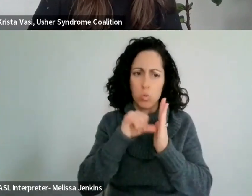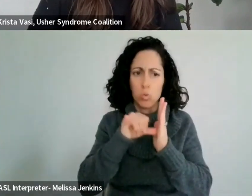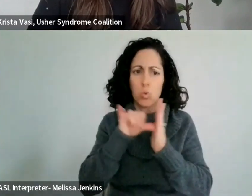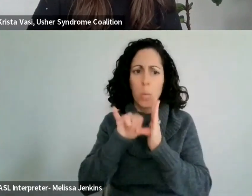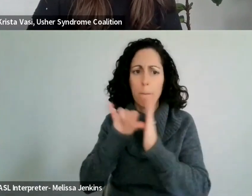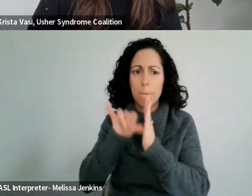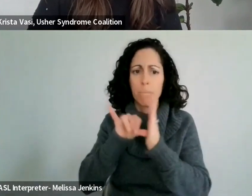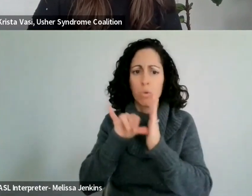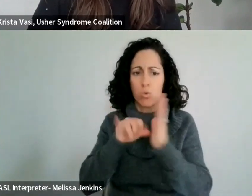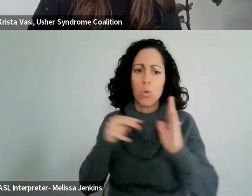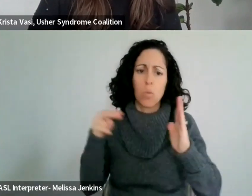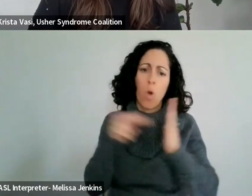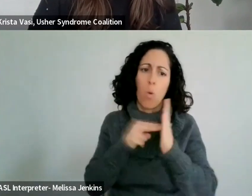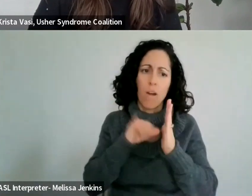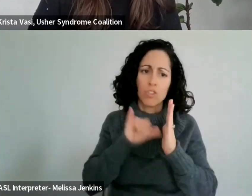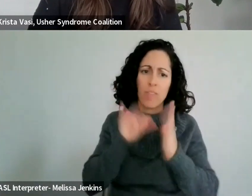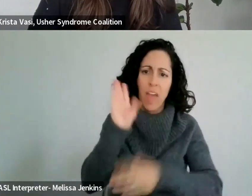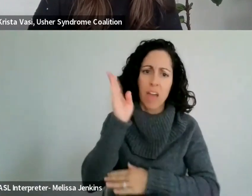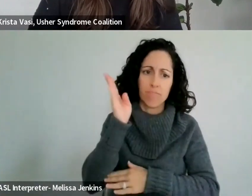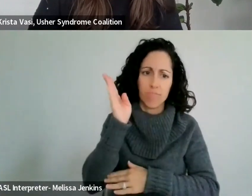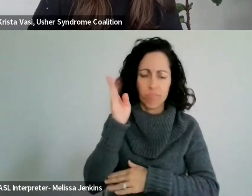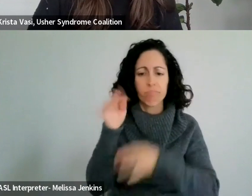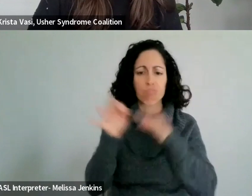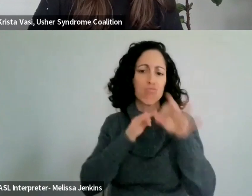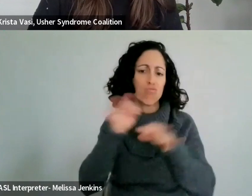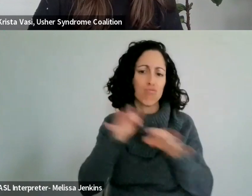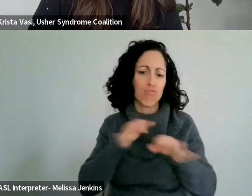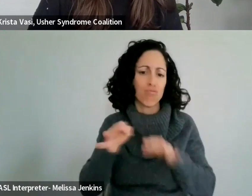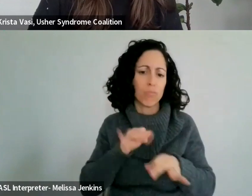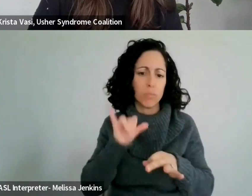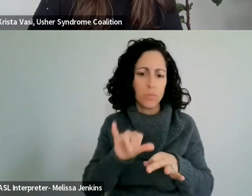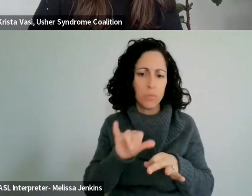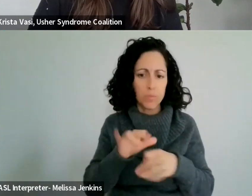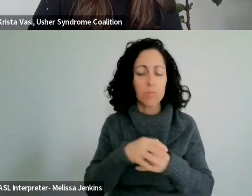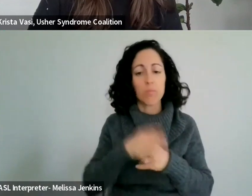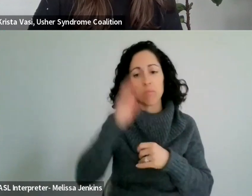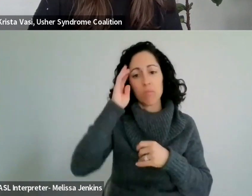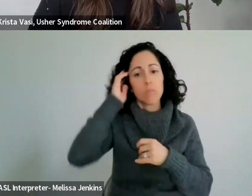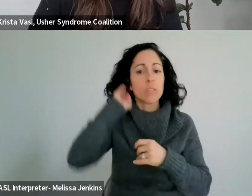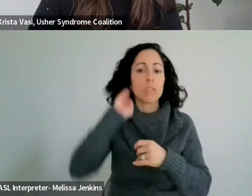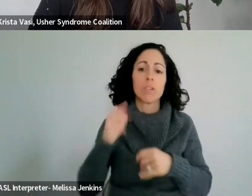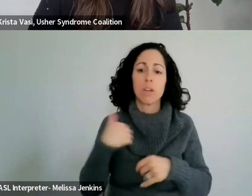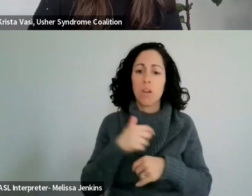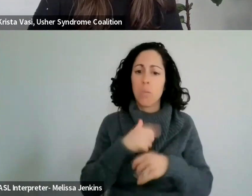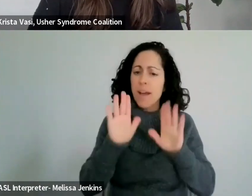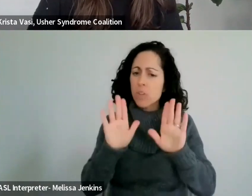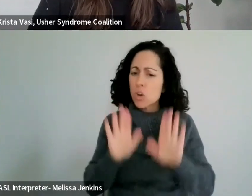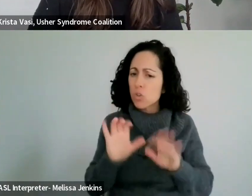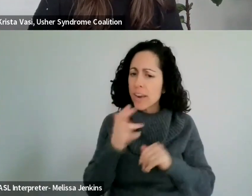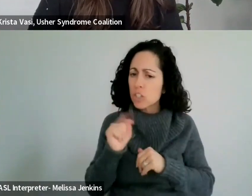of the, we have just one wonderful chap called Erwin van Wijk from Radboud University